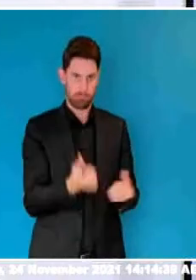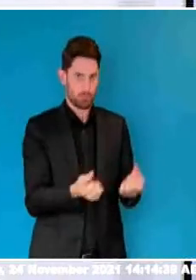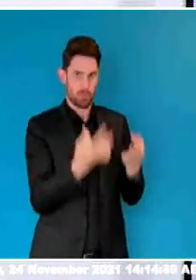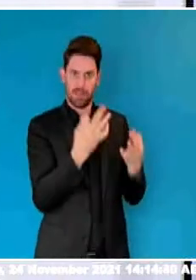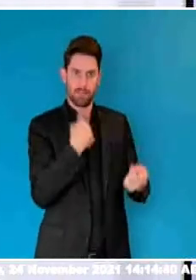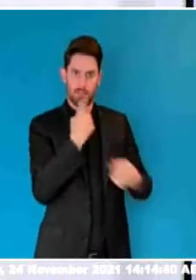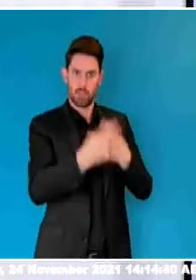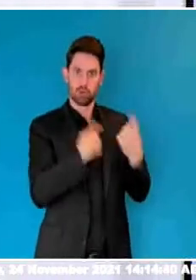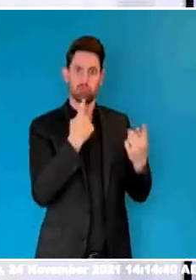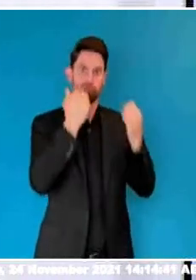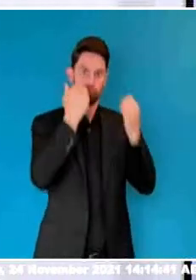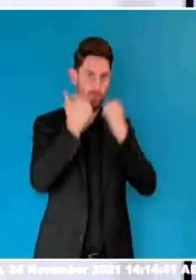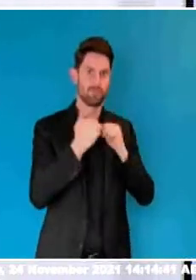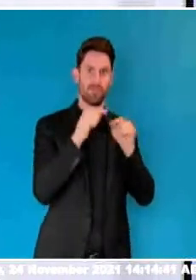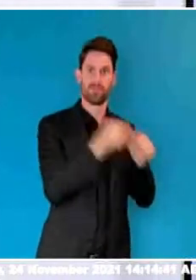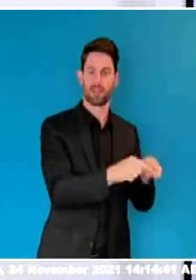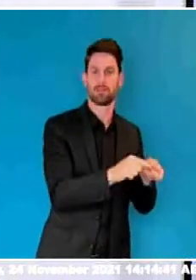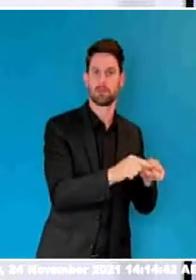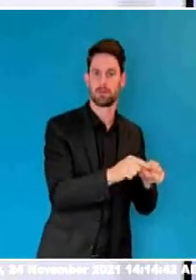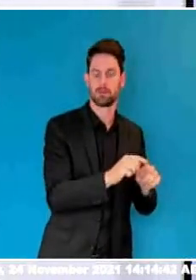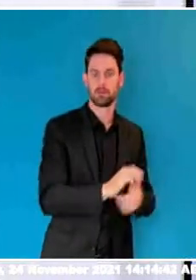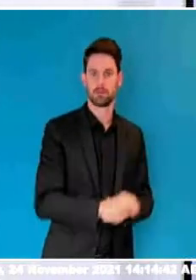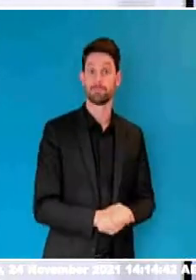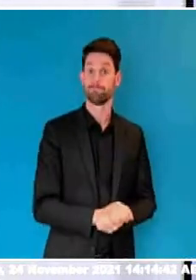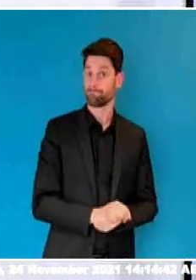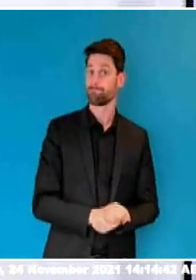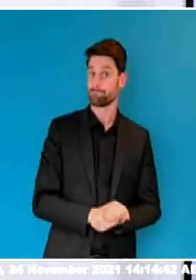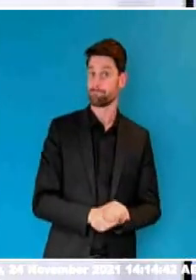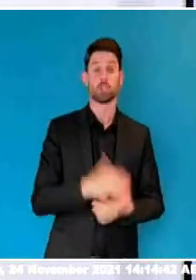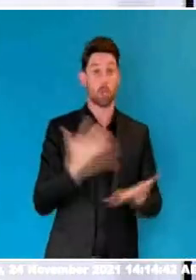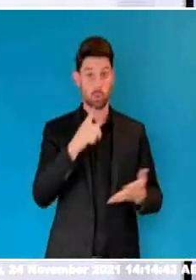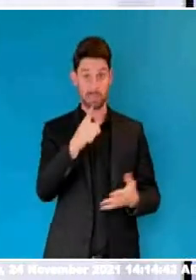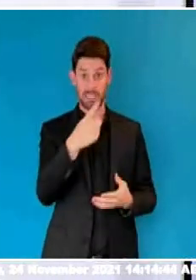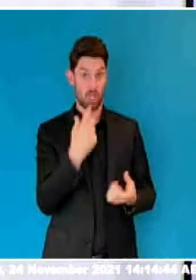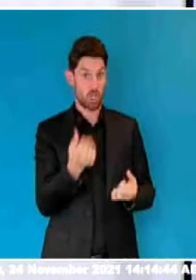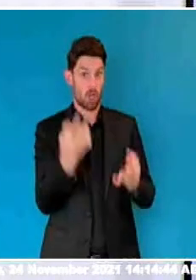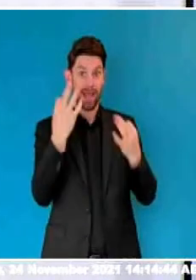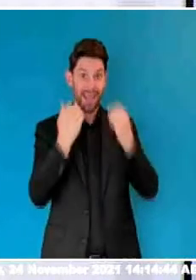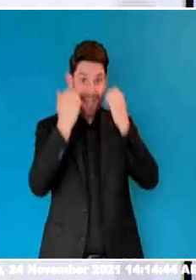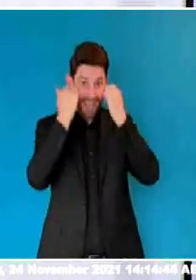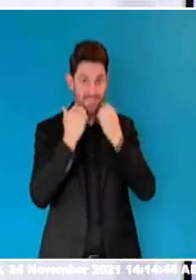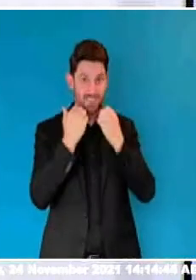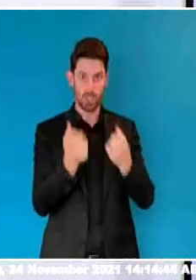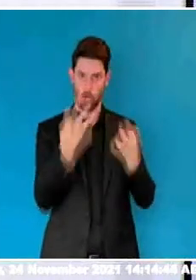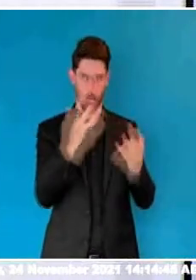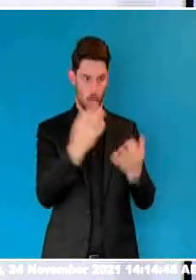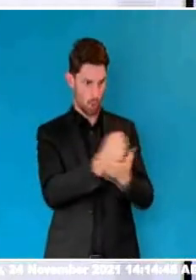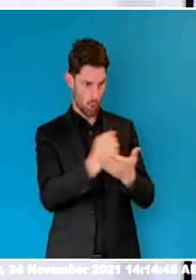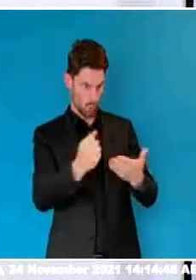To the extent you say that there is no evidence or data, other than the work